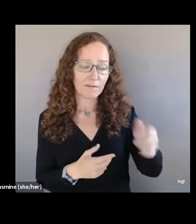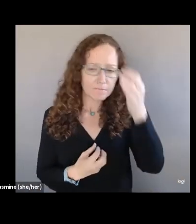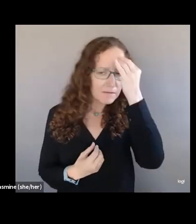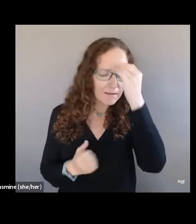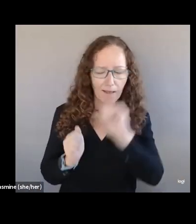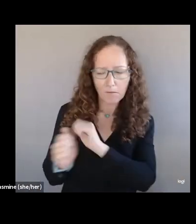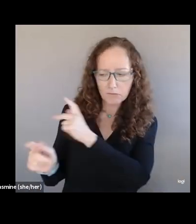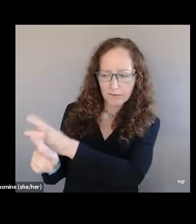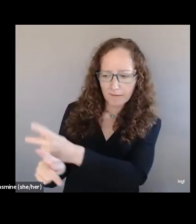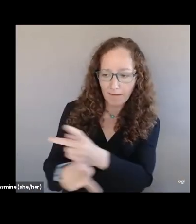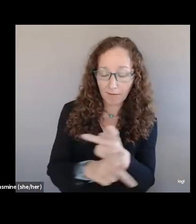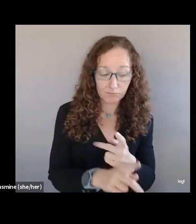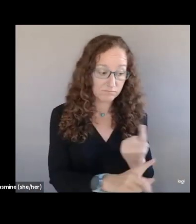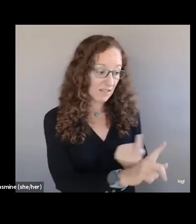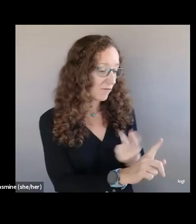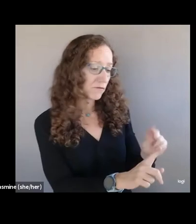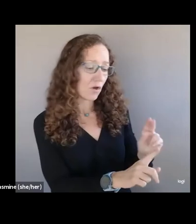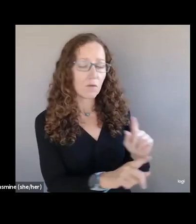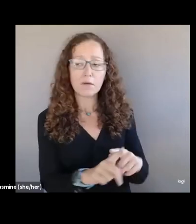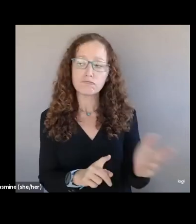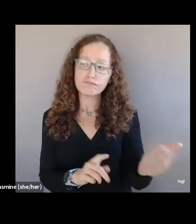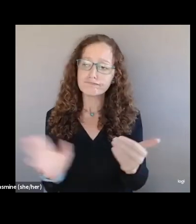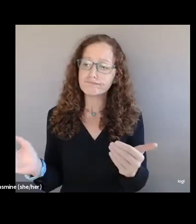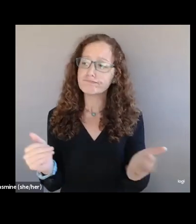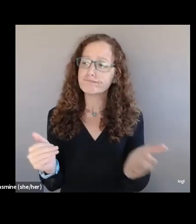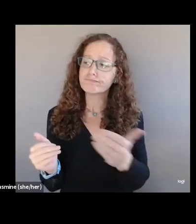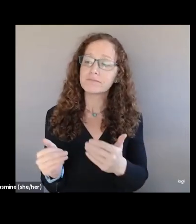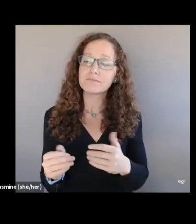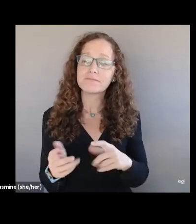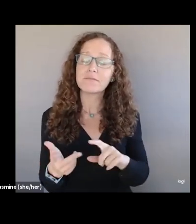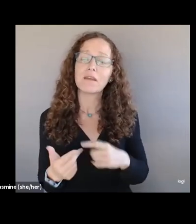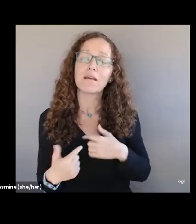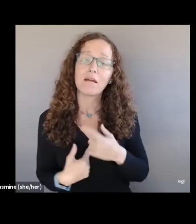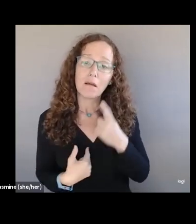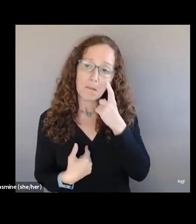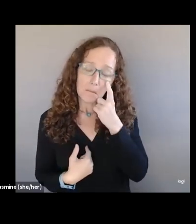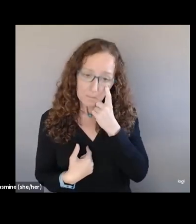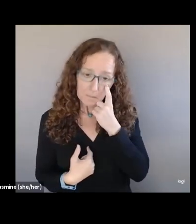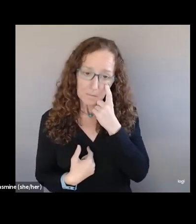people with her. I have a tear in my eye to see my neighbor,